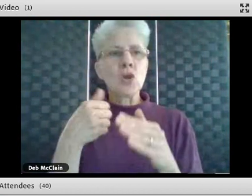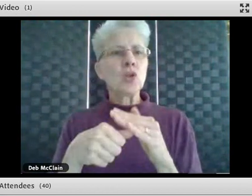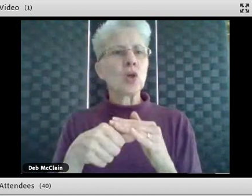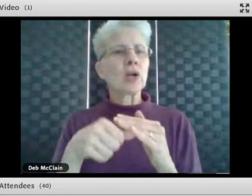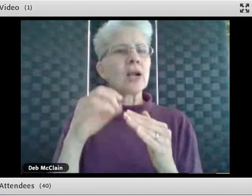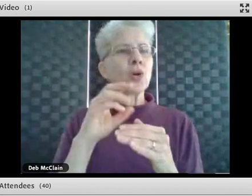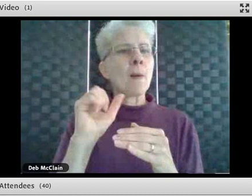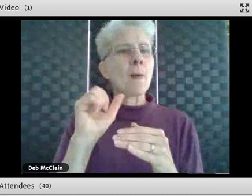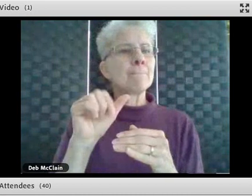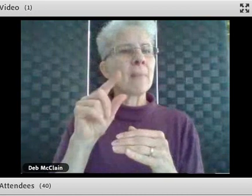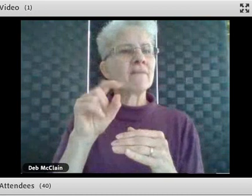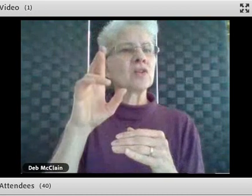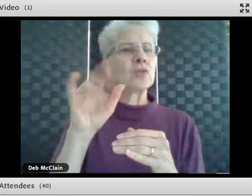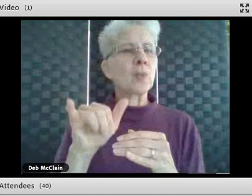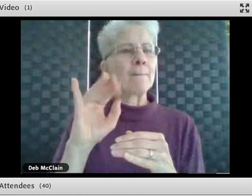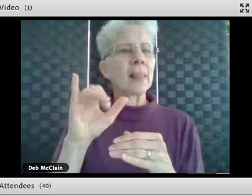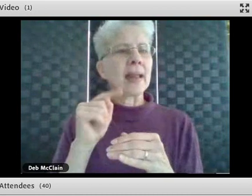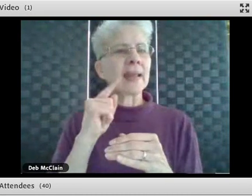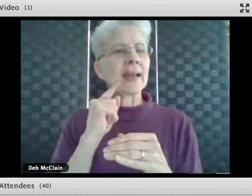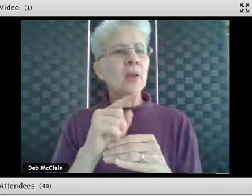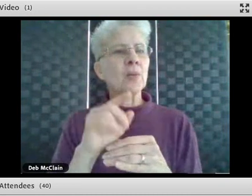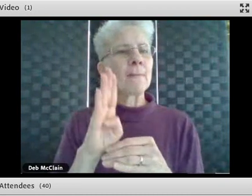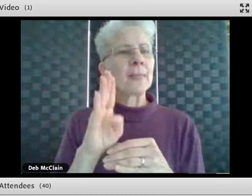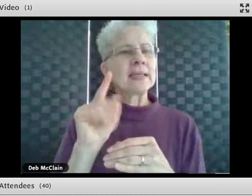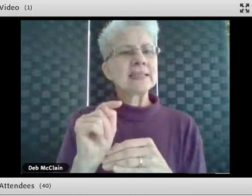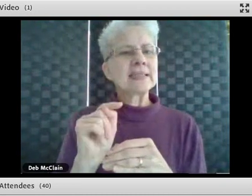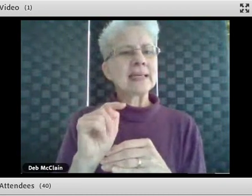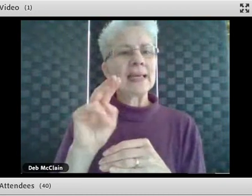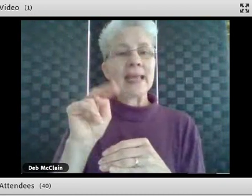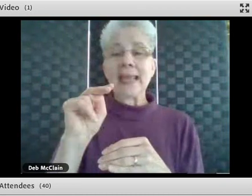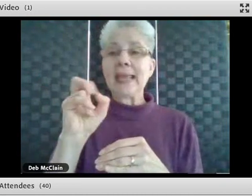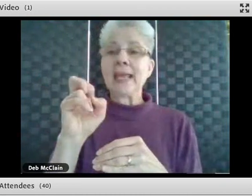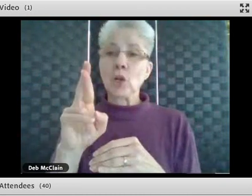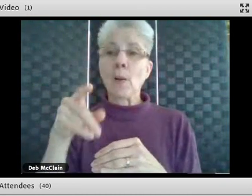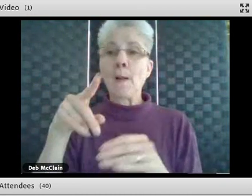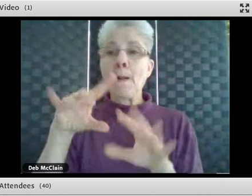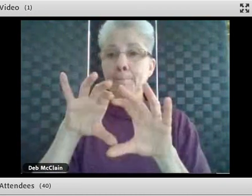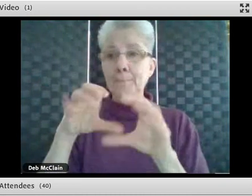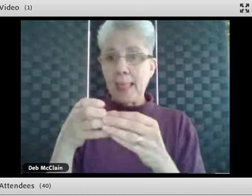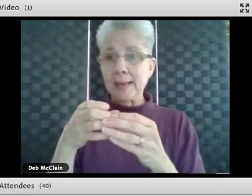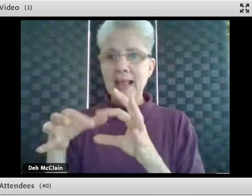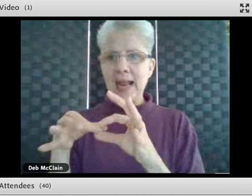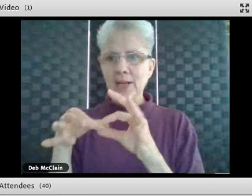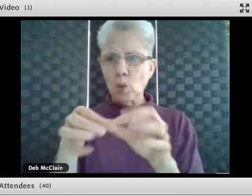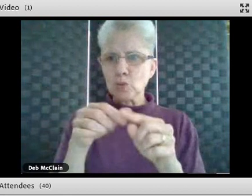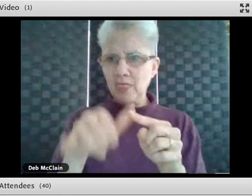it says BT inner planets. I can just click on "inner planets" to go to that entry in Classification Web